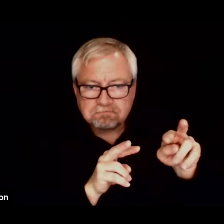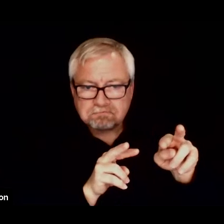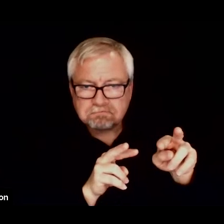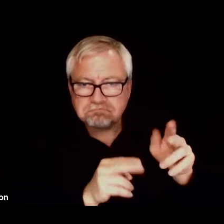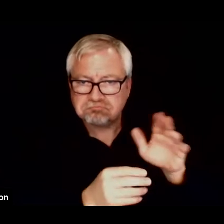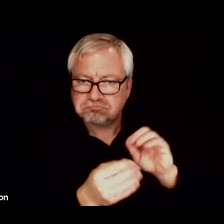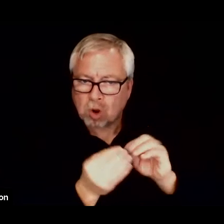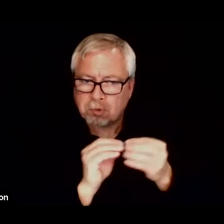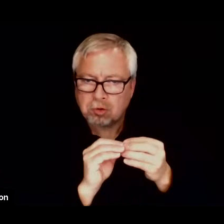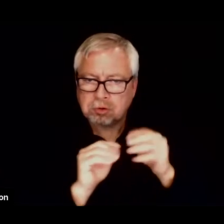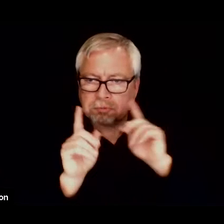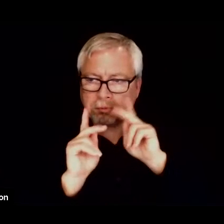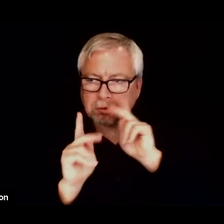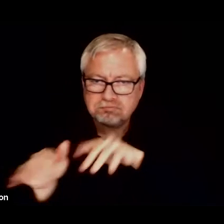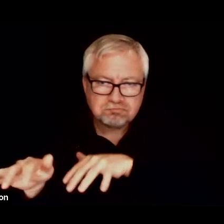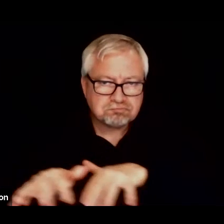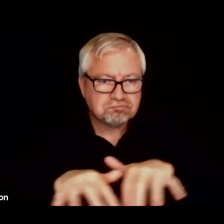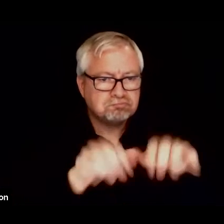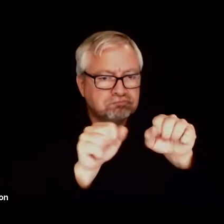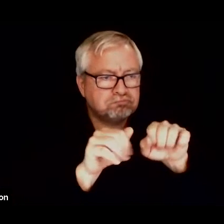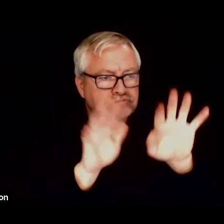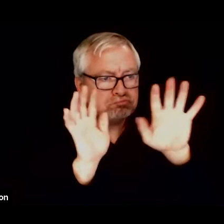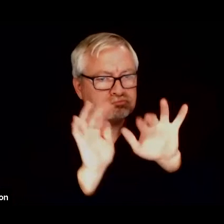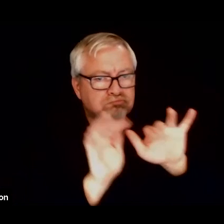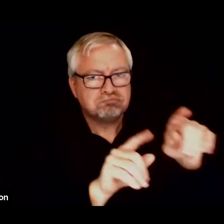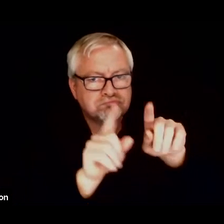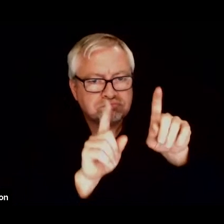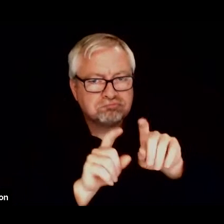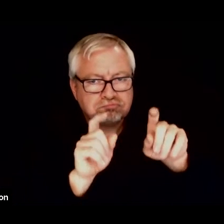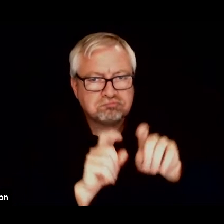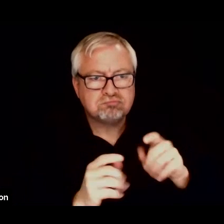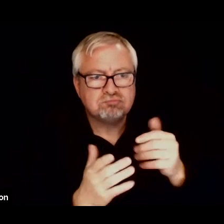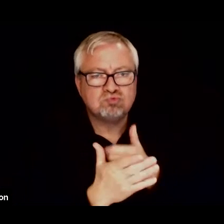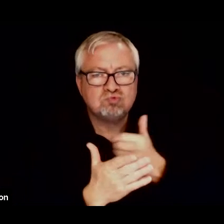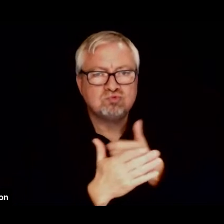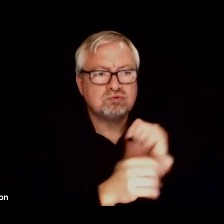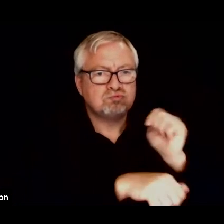sites that are now available around the state. So we just do want to keep encouraging people